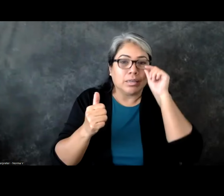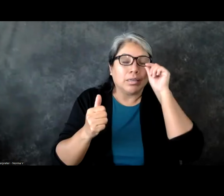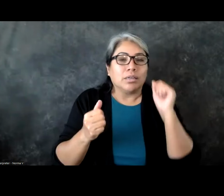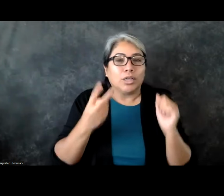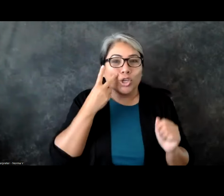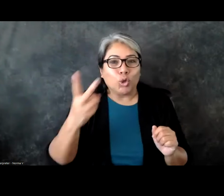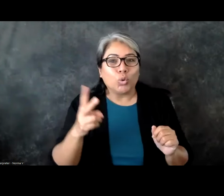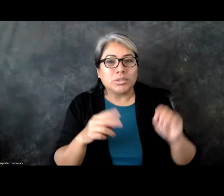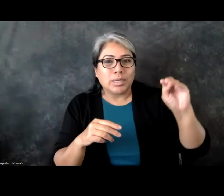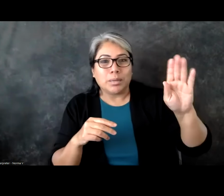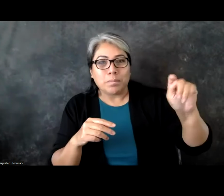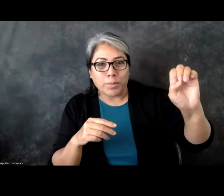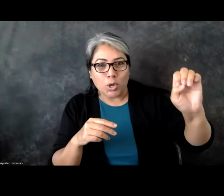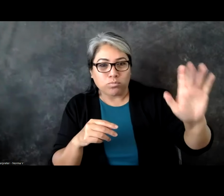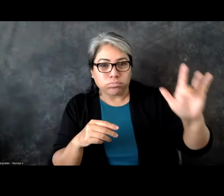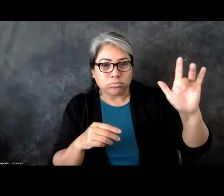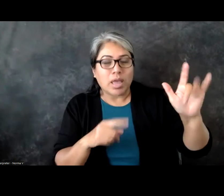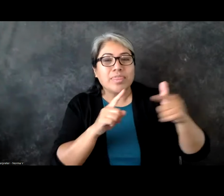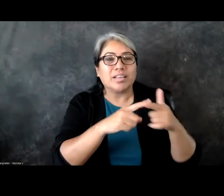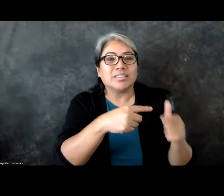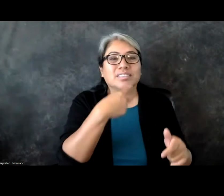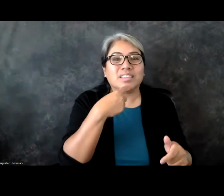recommend you go into your Zoom settings next to the mute